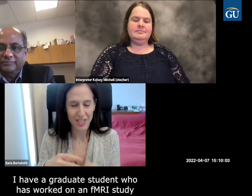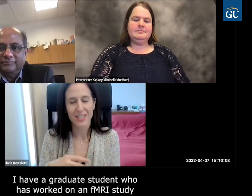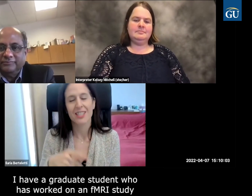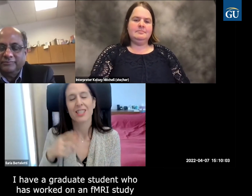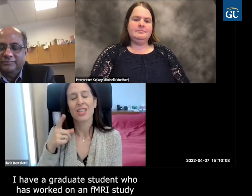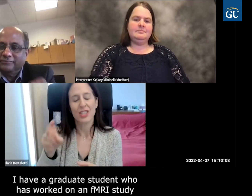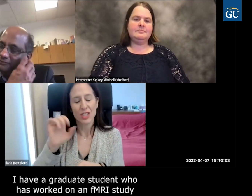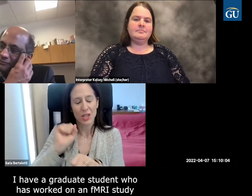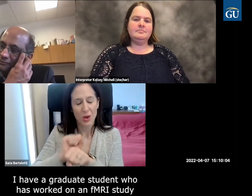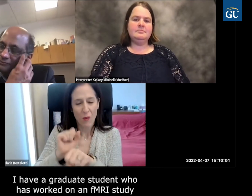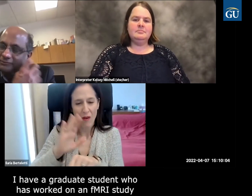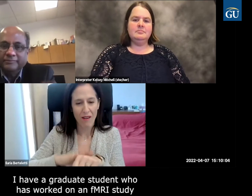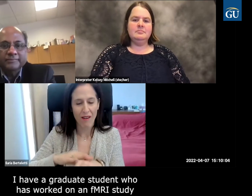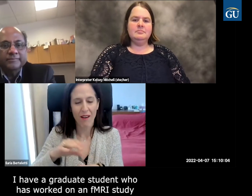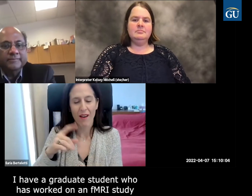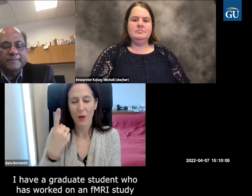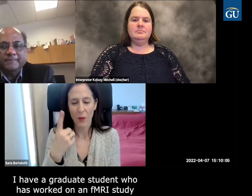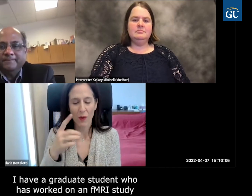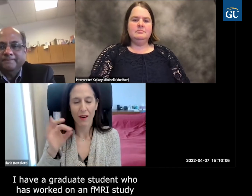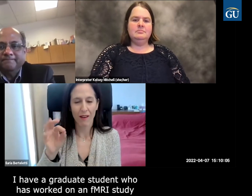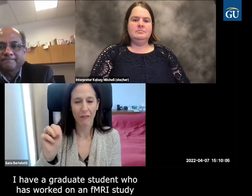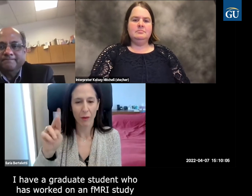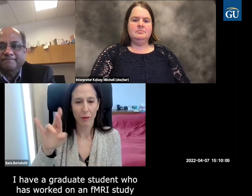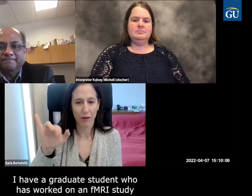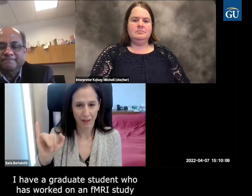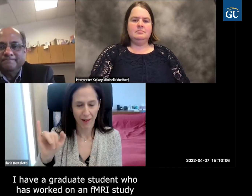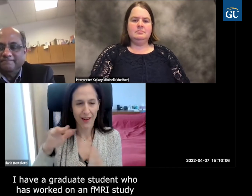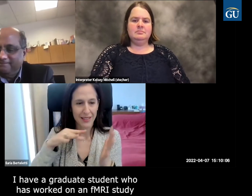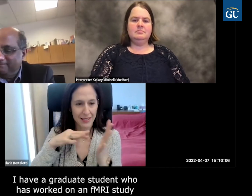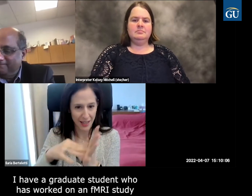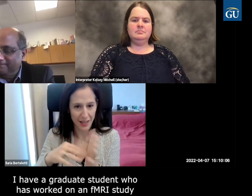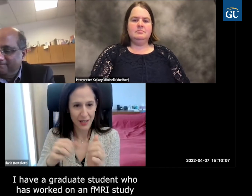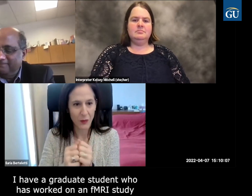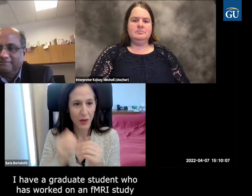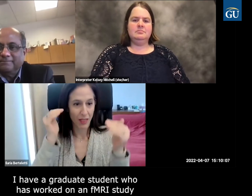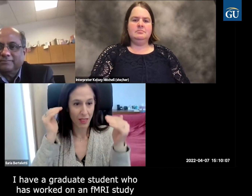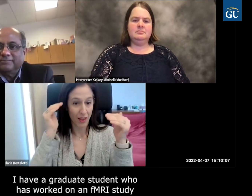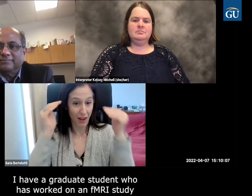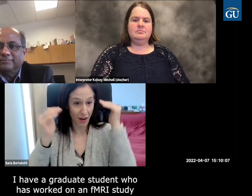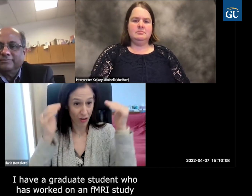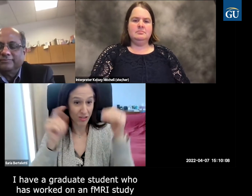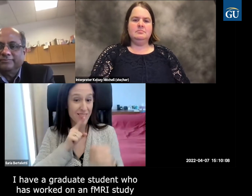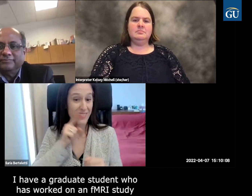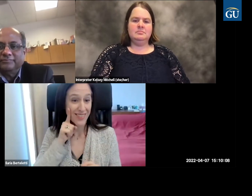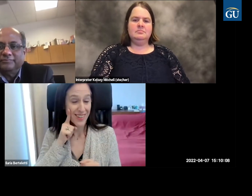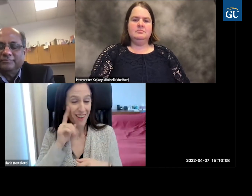a graduate student